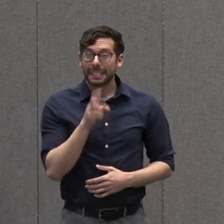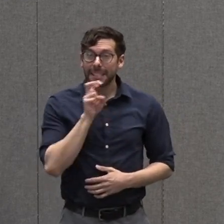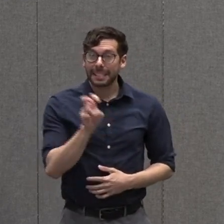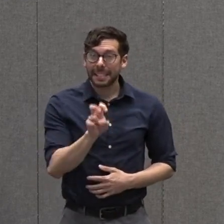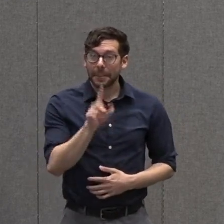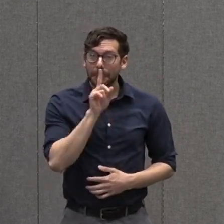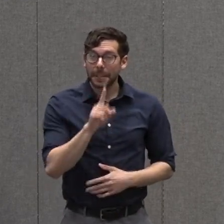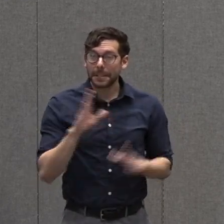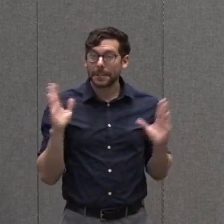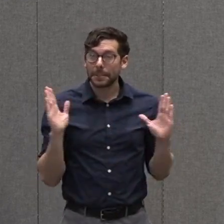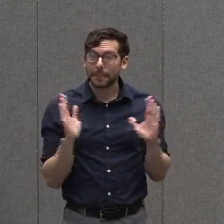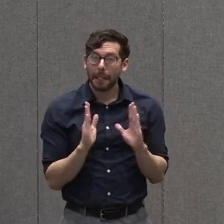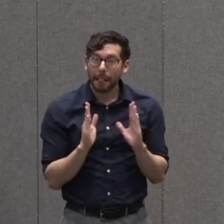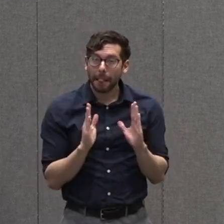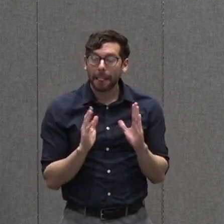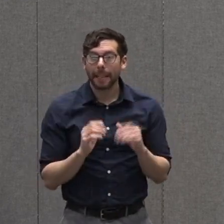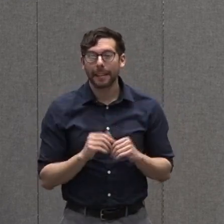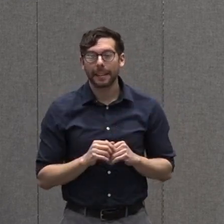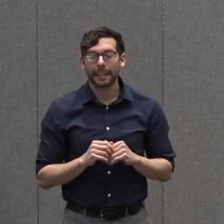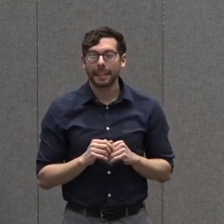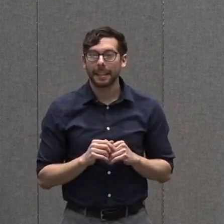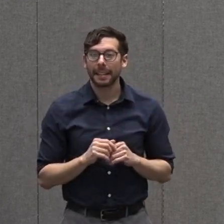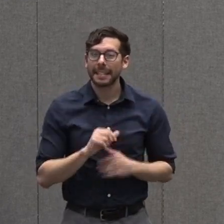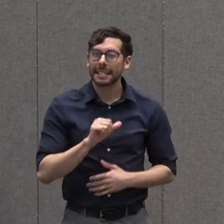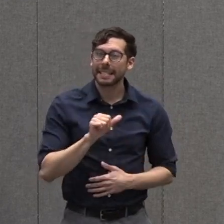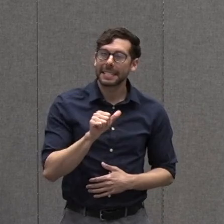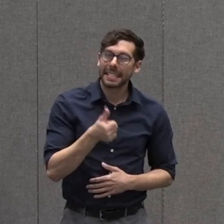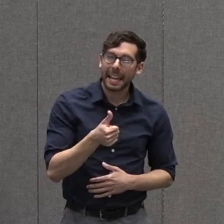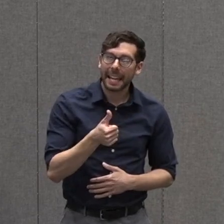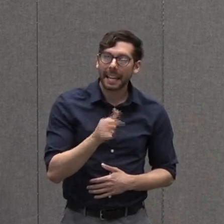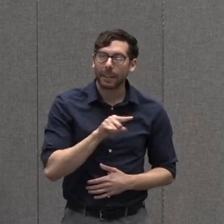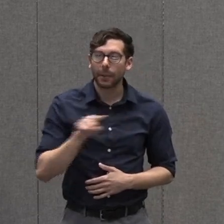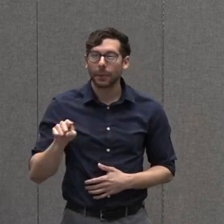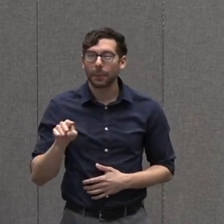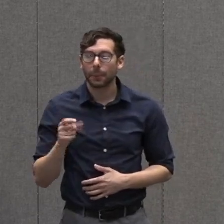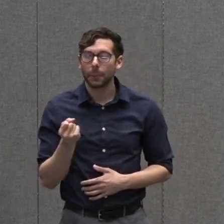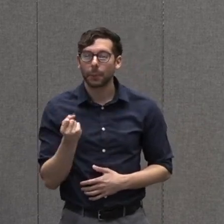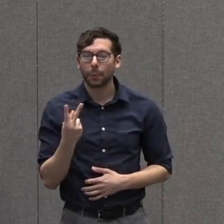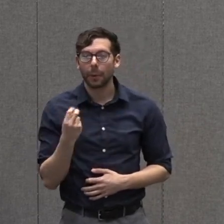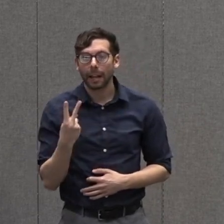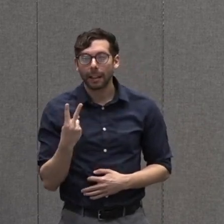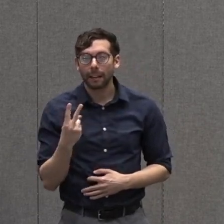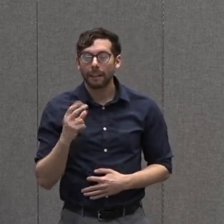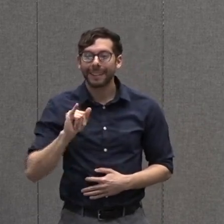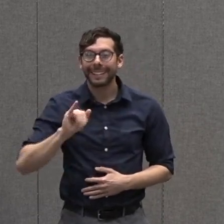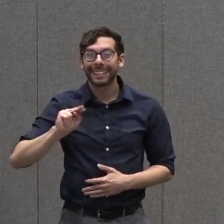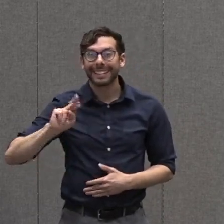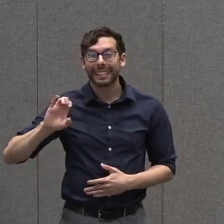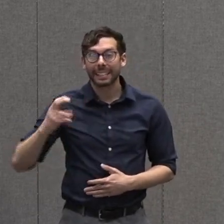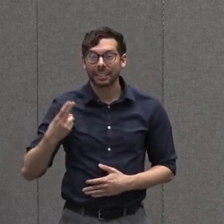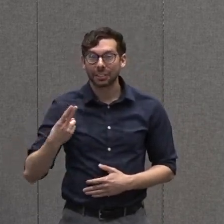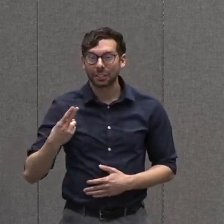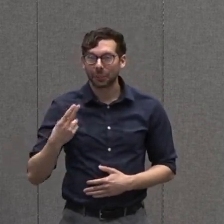maybe only 10, 12 inches long. - Oh my goodness. I don't know if you can see, the rattle is actually shaking.